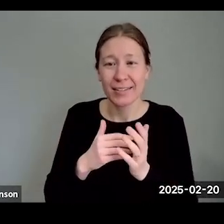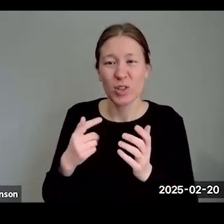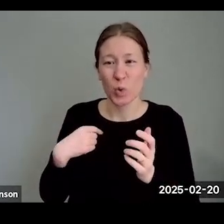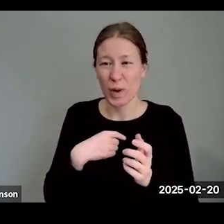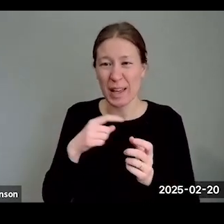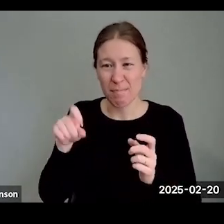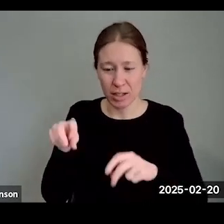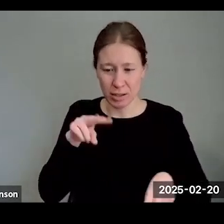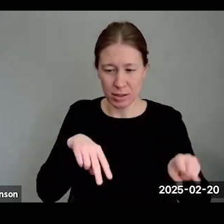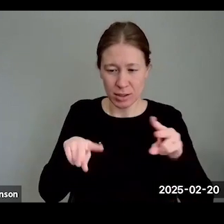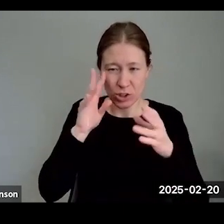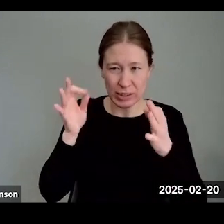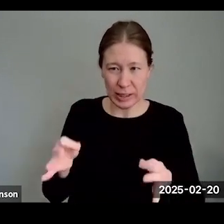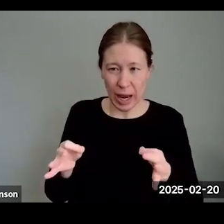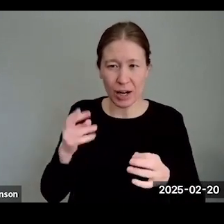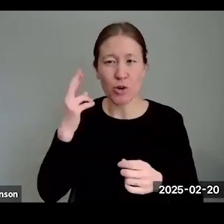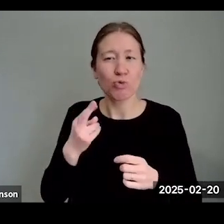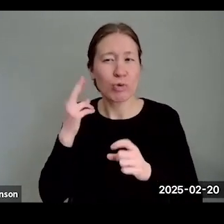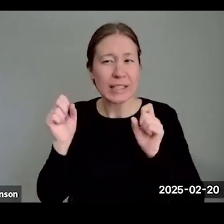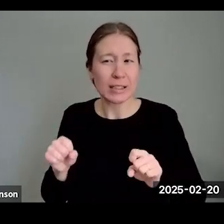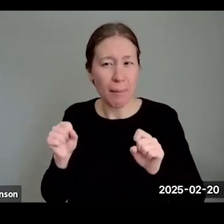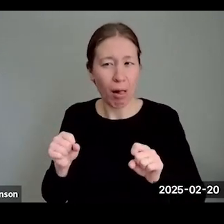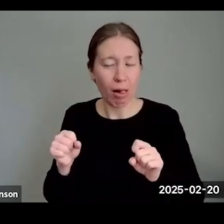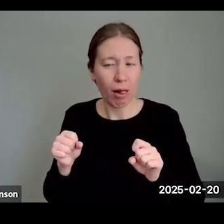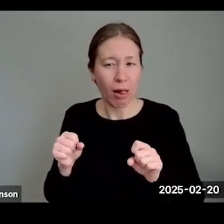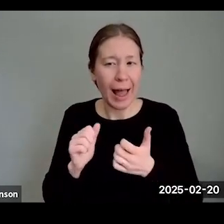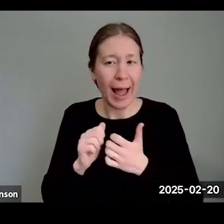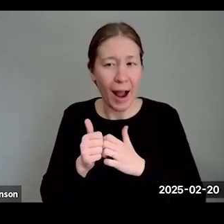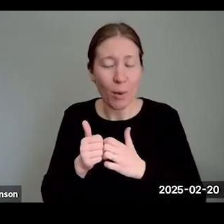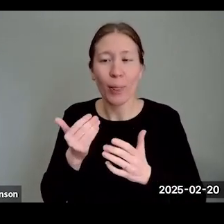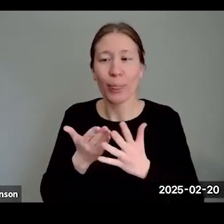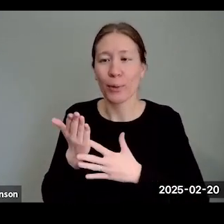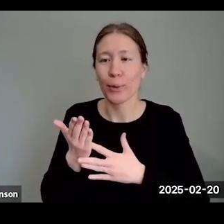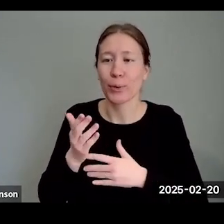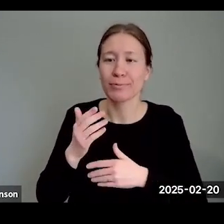reasonableness, through the interactive process. This is just an example.